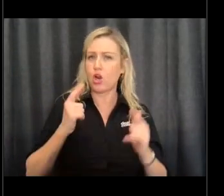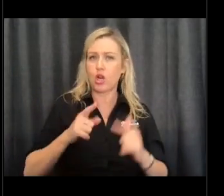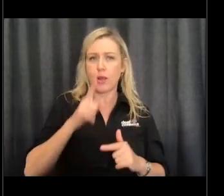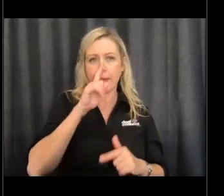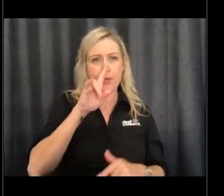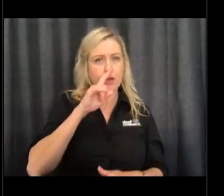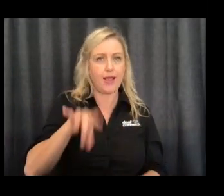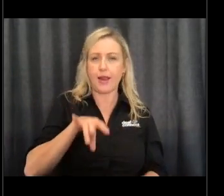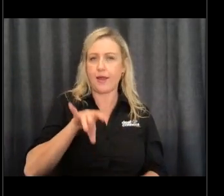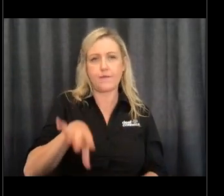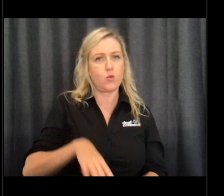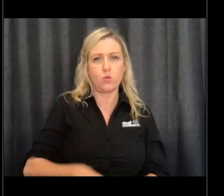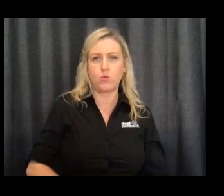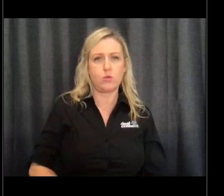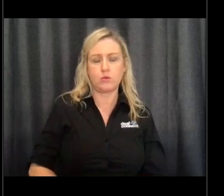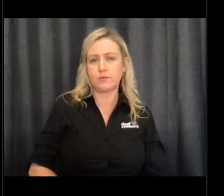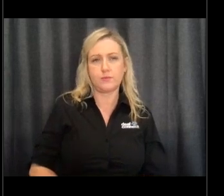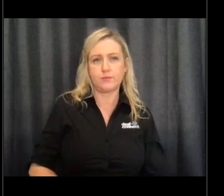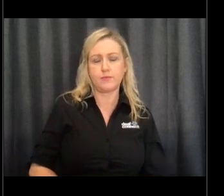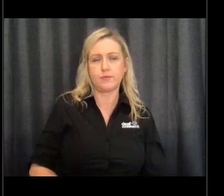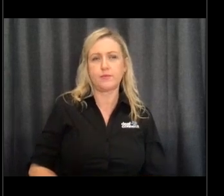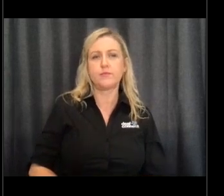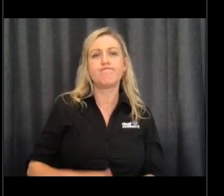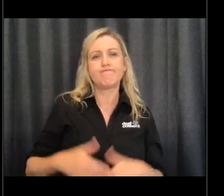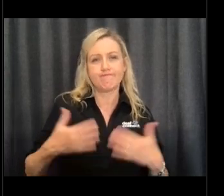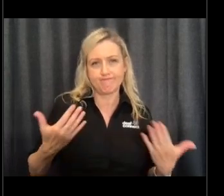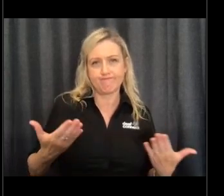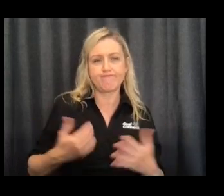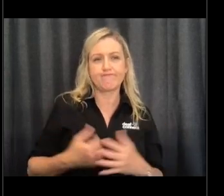That's where we're at in terms of maintenance.